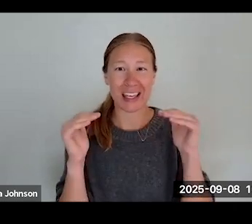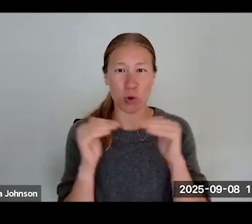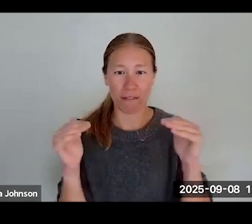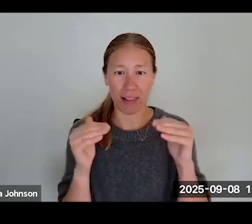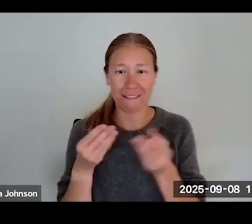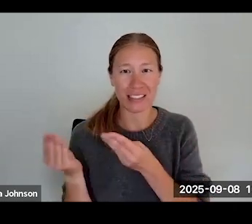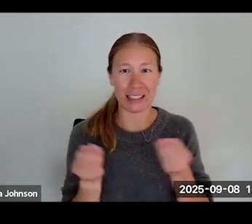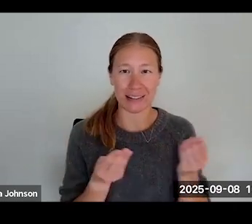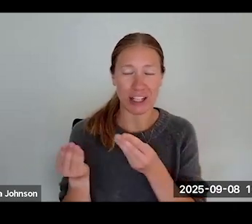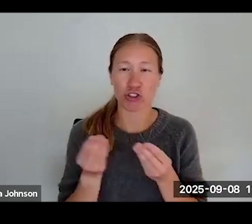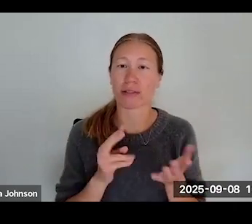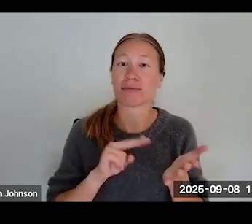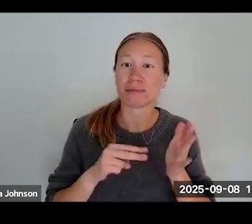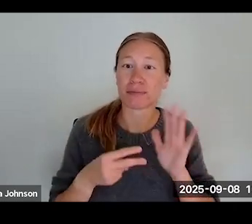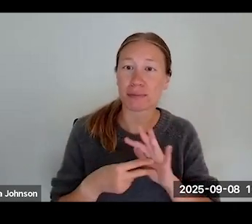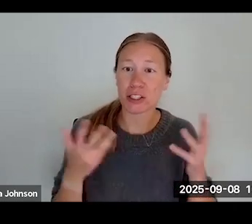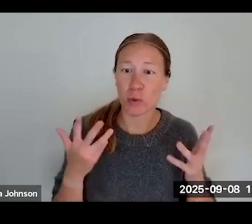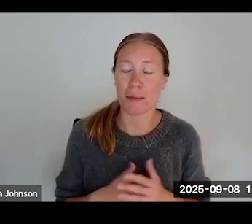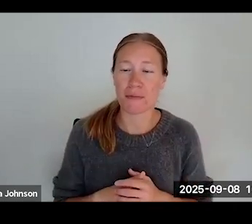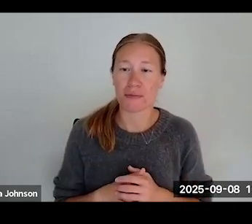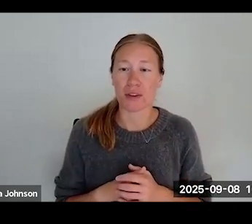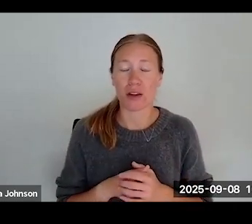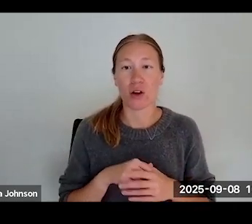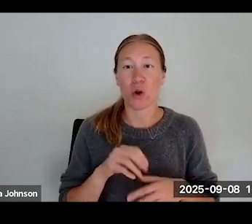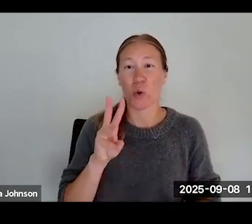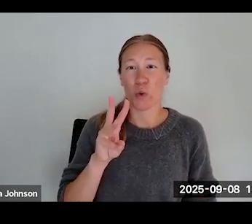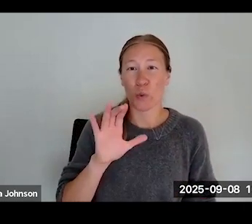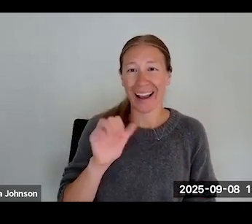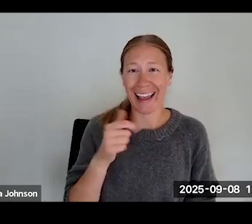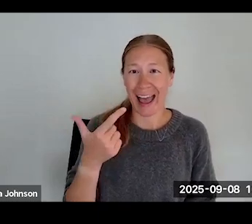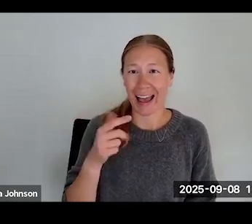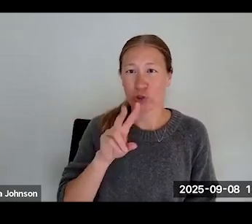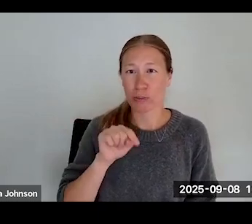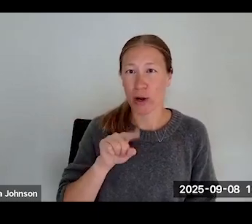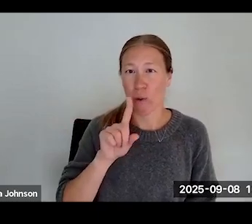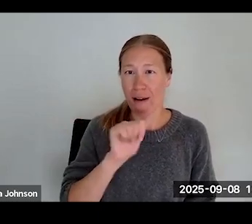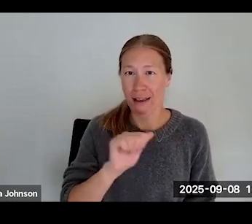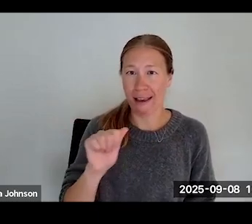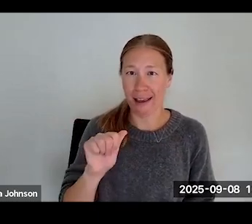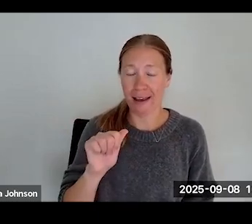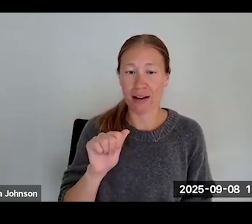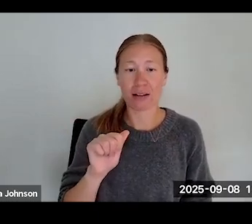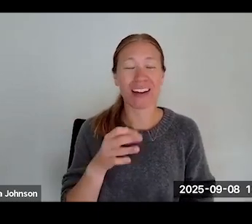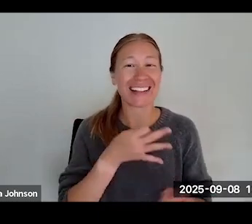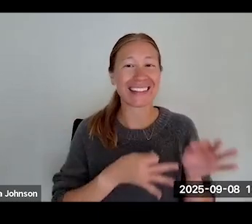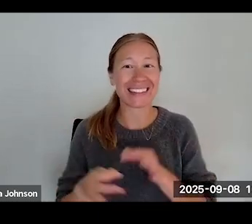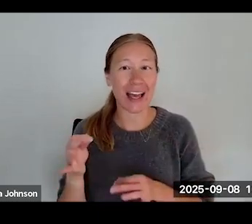Essentially, what this says is that in lieu of the Web Content Accessibility Guidelines 2.1 AA, we may choose to exceed those standards